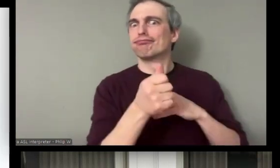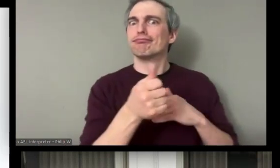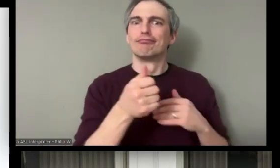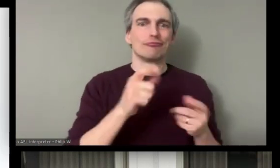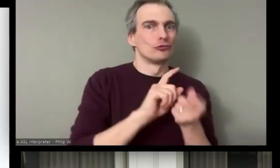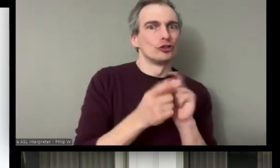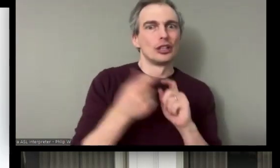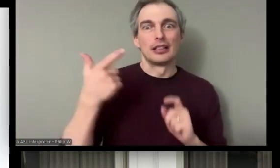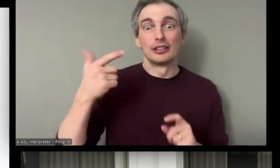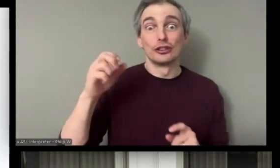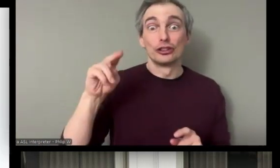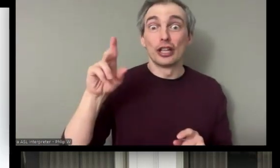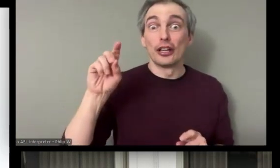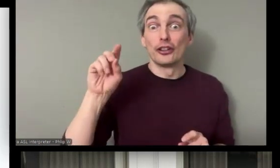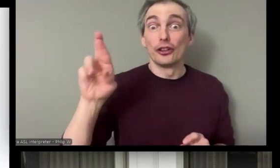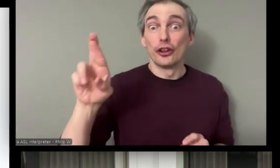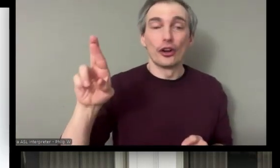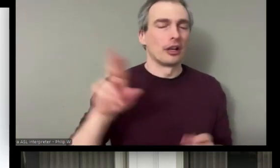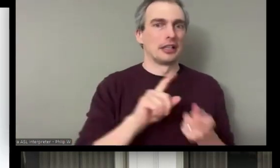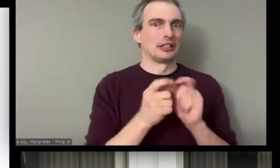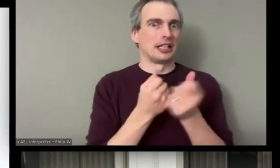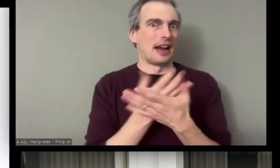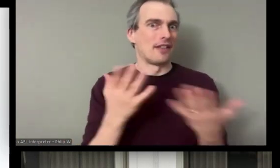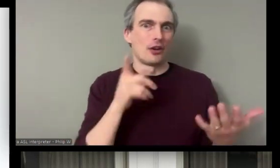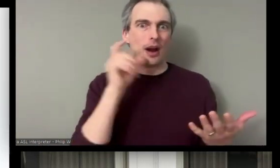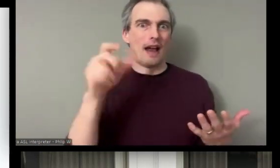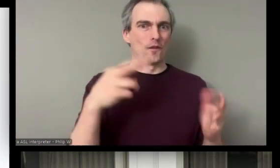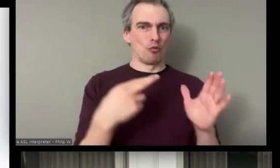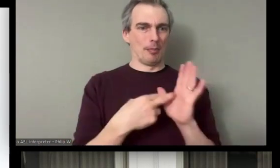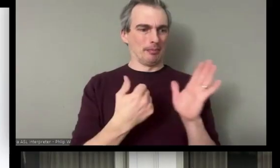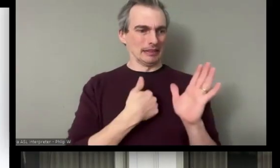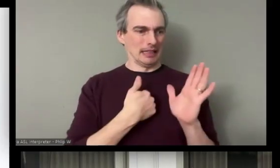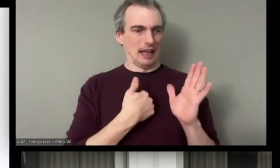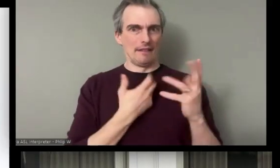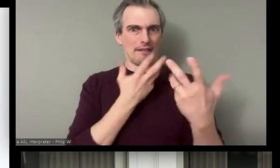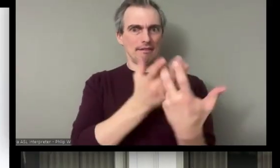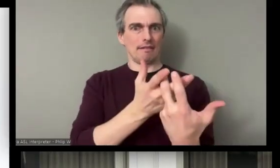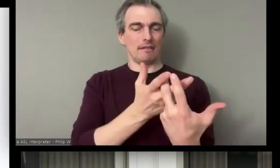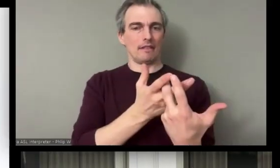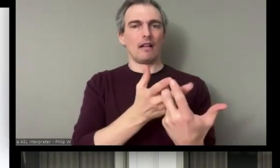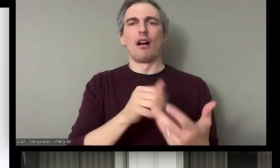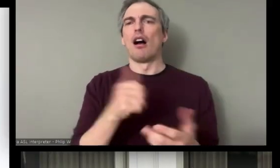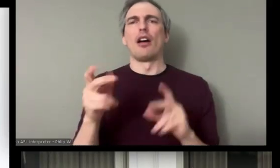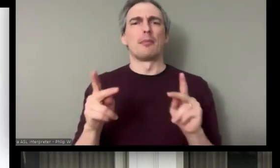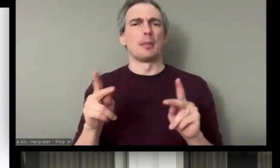Like, you don't have to represent how you represent in the world. But then there are people where they're like... No, I want to represent exactly